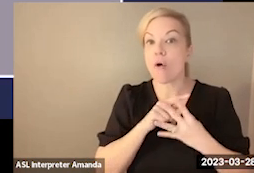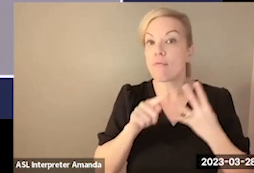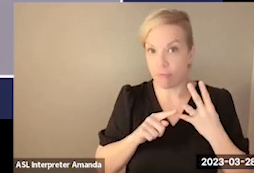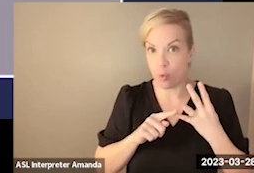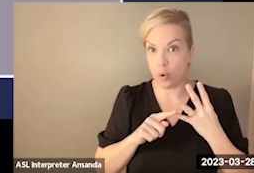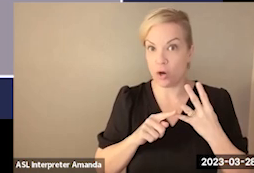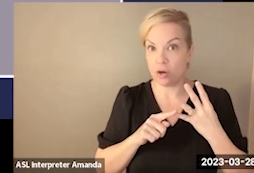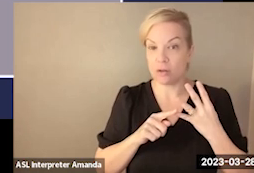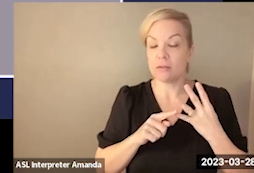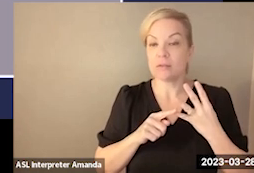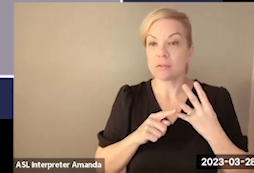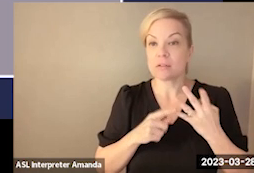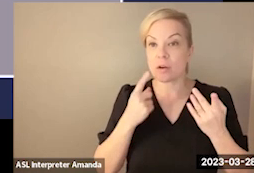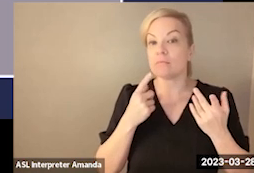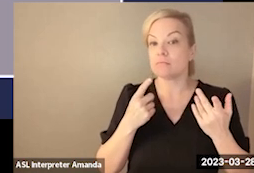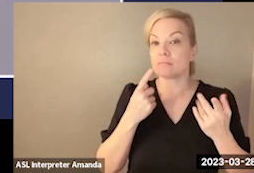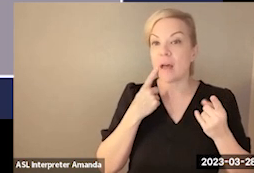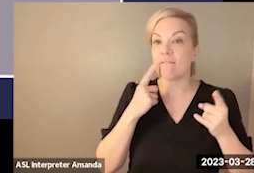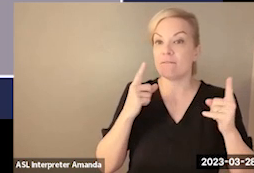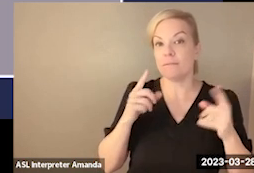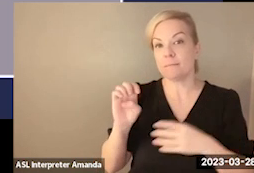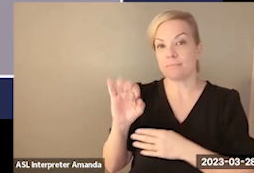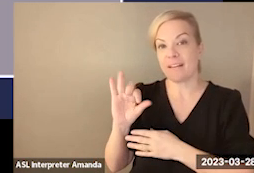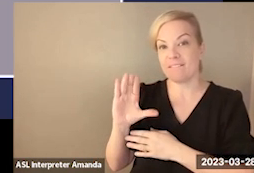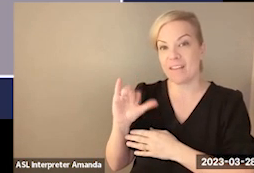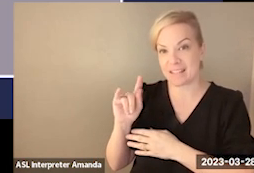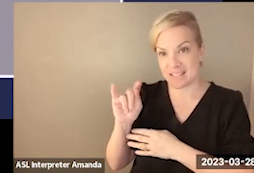Debbie Stine, Science & Technology Policy Academy: the effectiveness, efficiency, the equity and ease of acceptability to figure out.